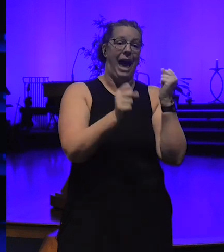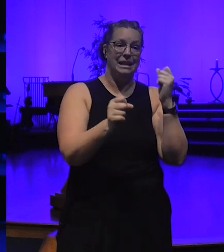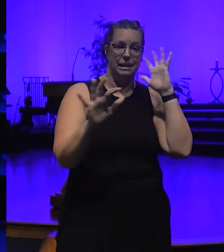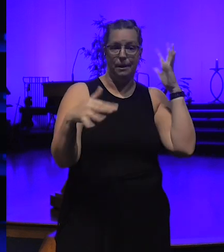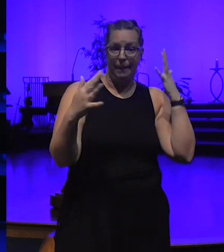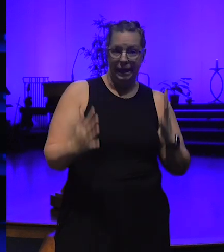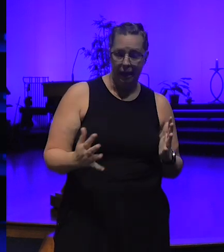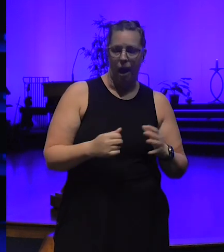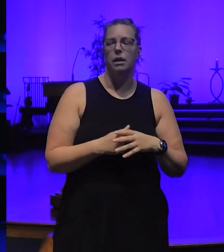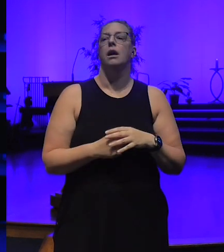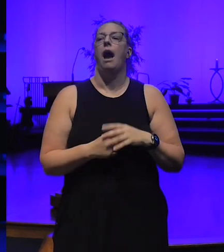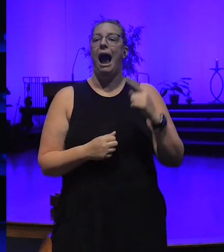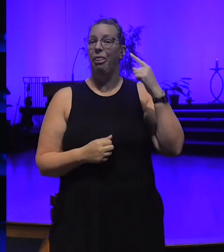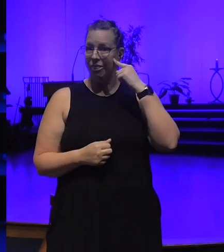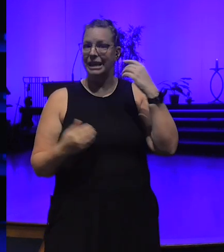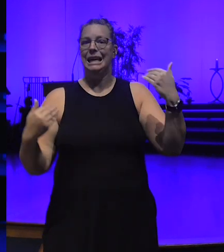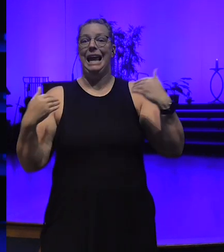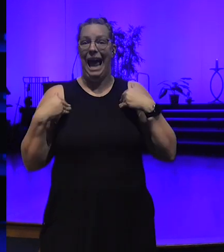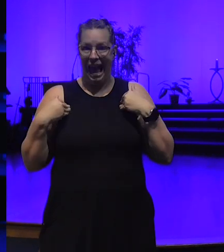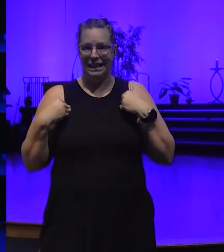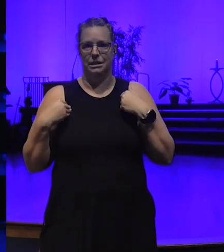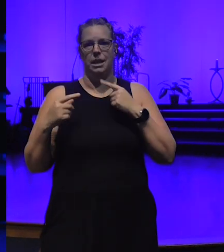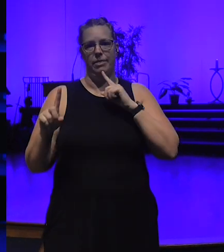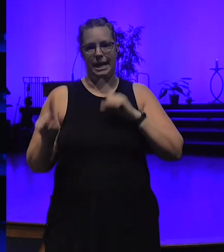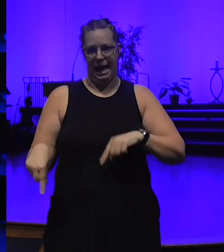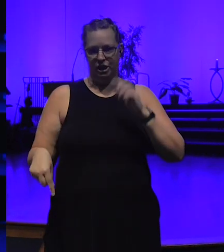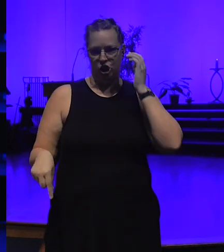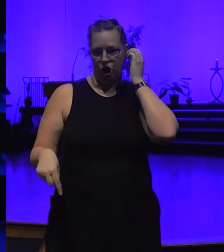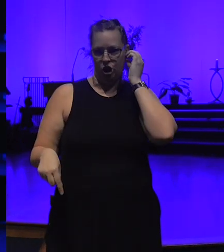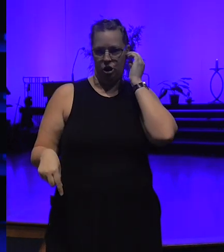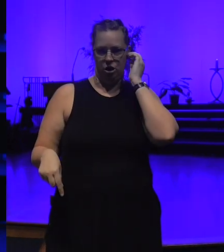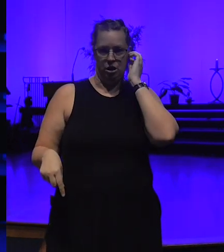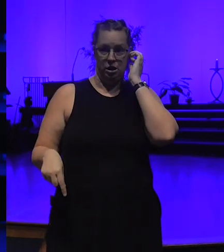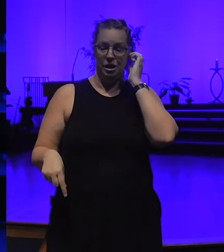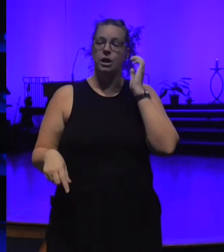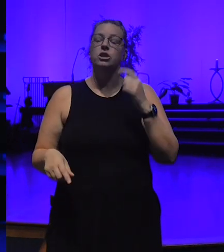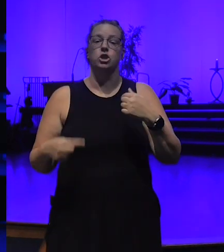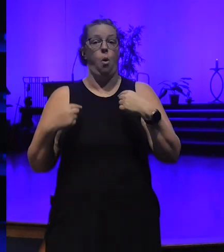he has an answer and I'm going to put it in terms of the question I'm going to ask